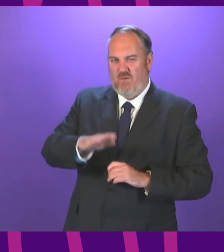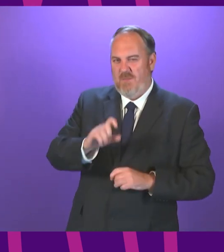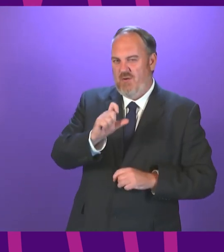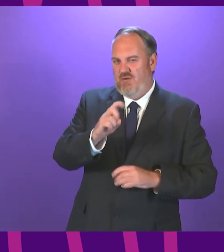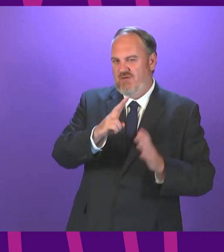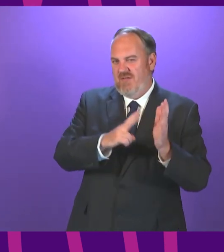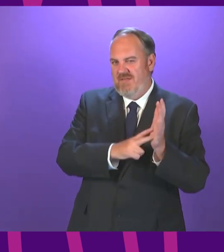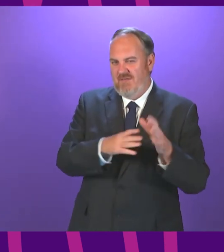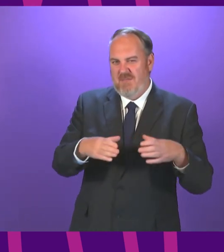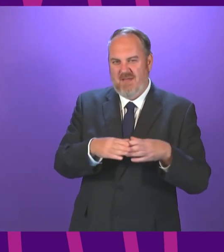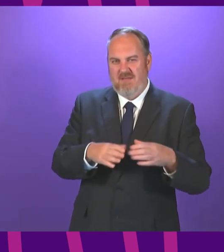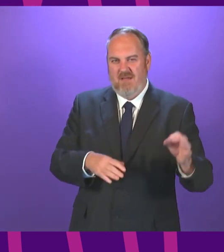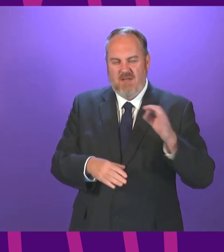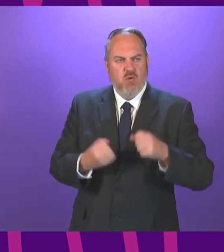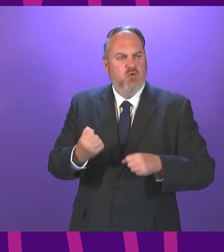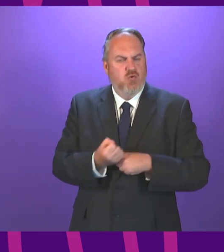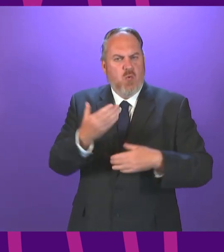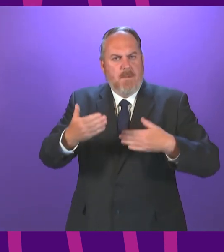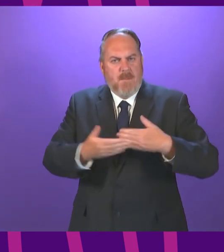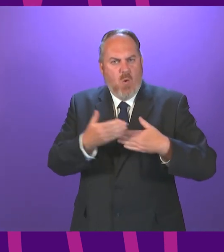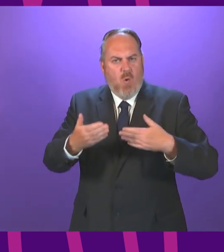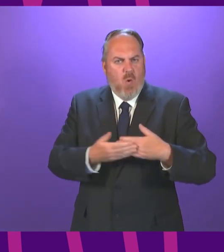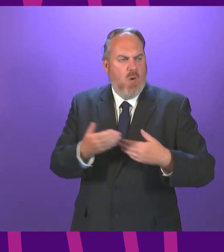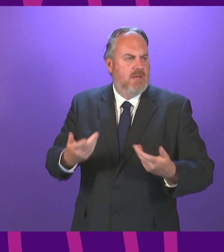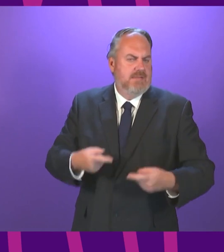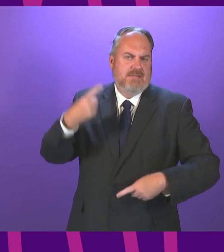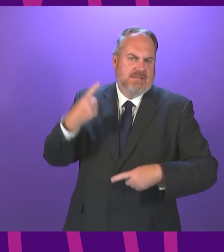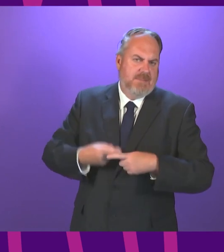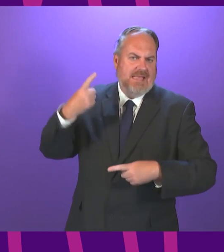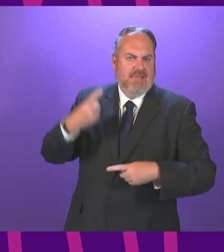They always ask me to go further and faster and to ease all restrictions or lift all restrictions,